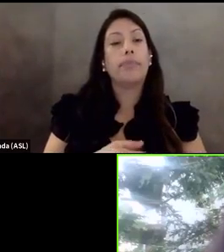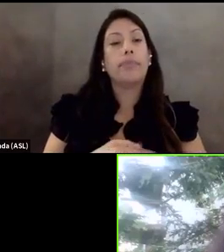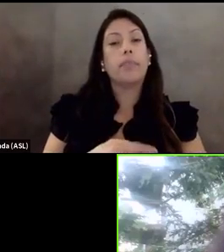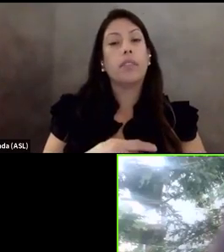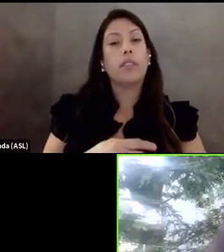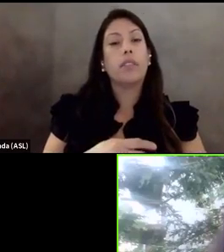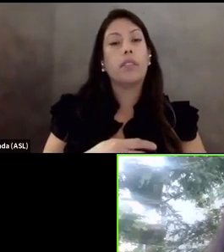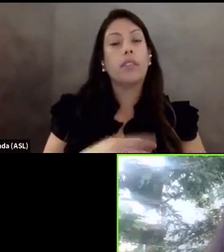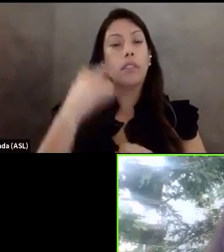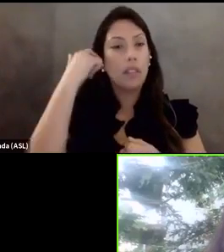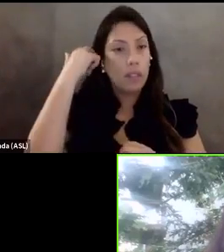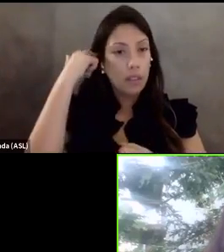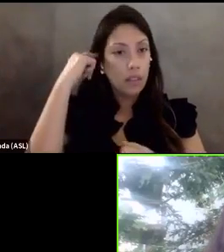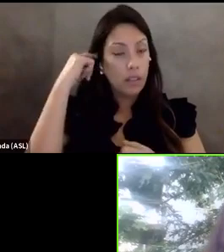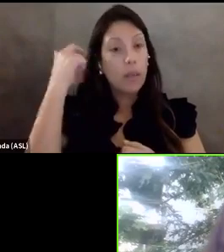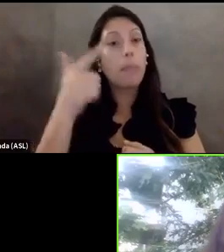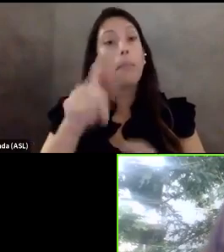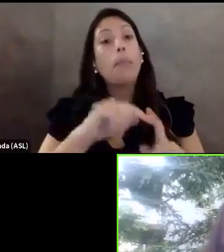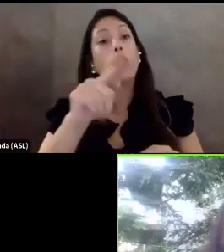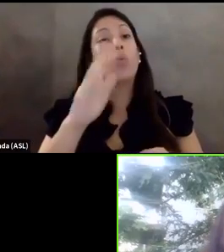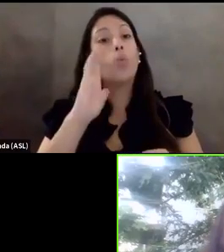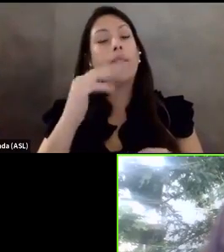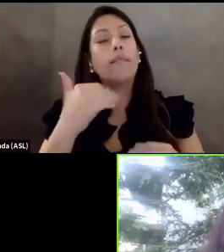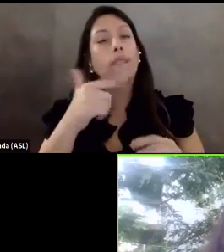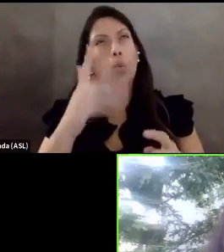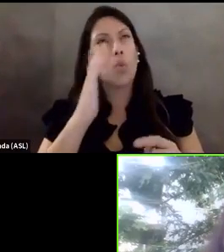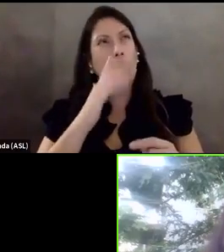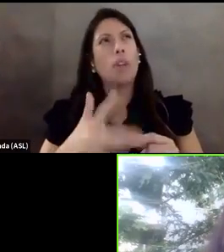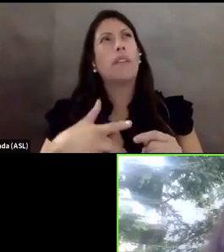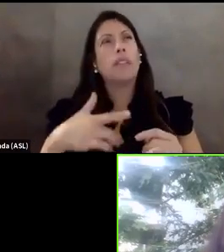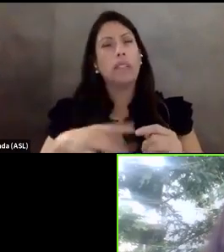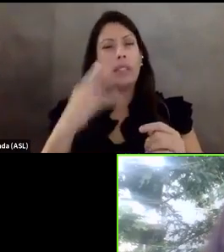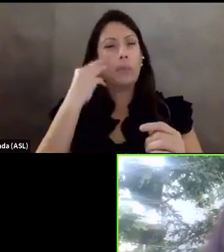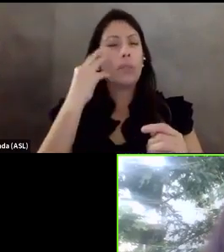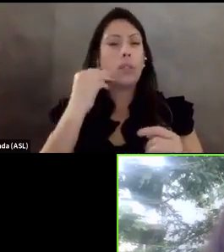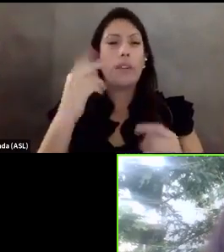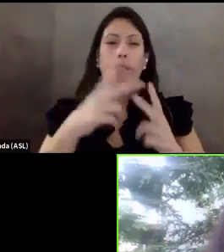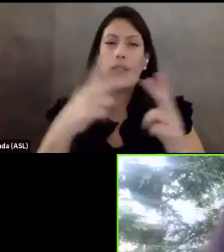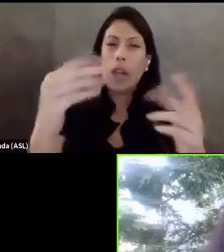respiratory symptoms as a reaction to the influenza vaccine,